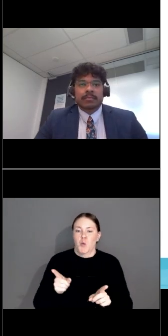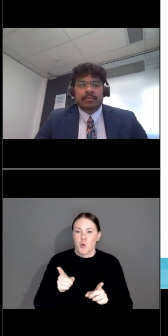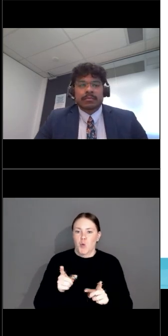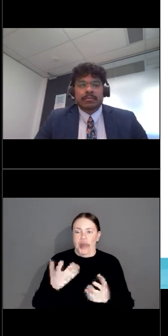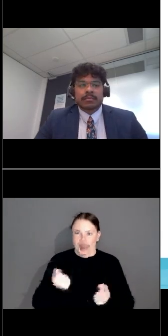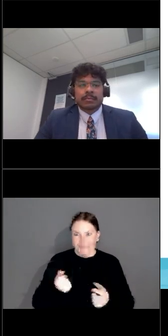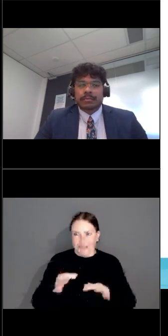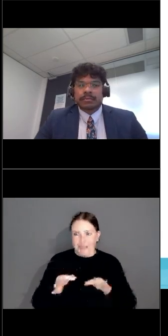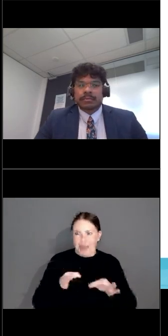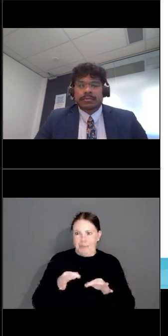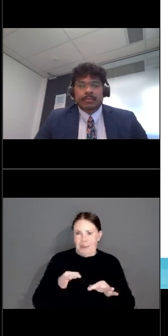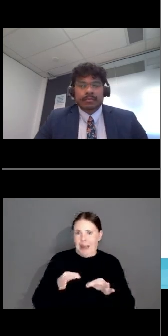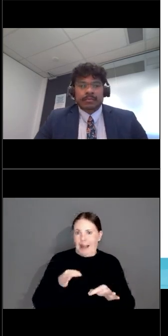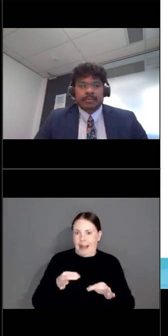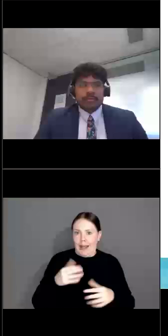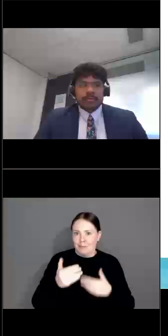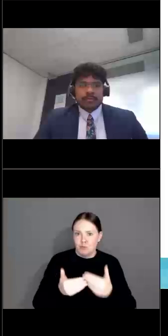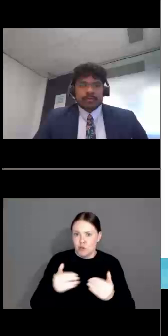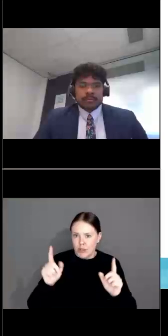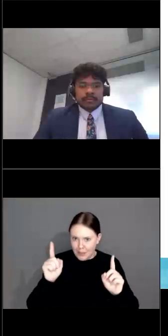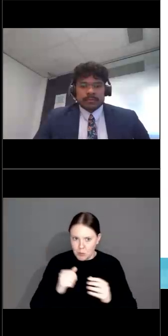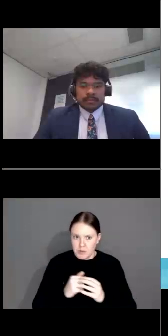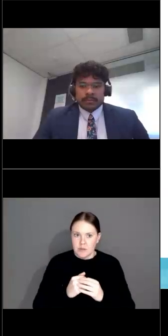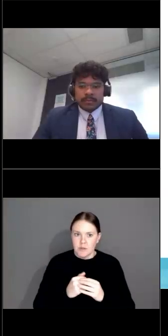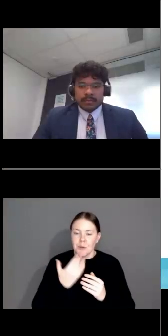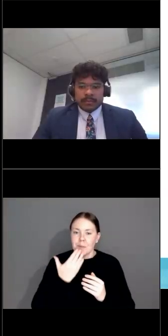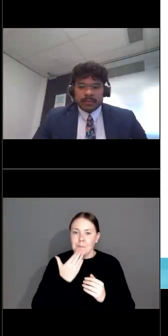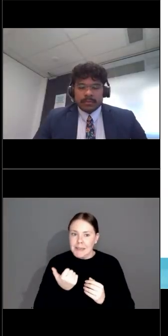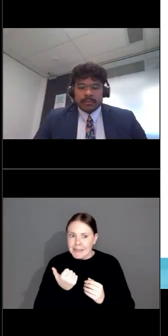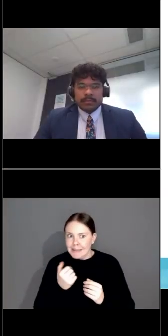mailing list we'll tell you when these new things are being released and like if we do produce a new